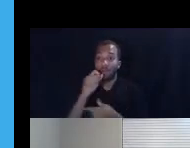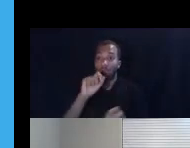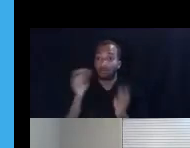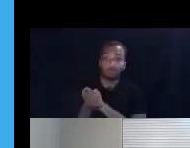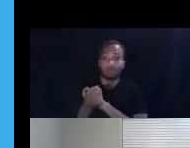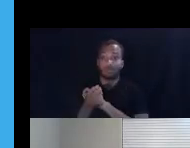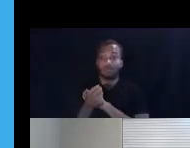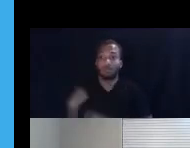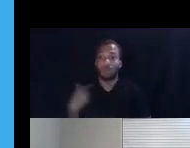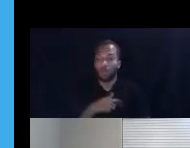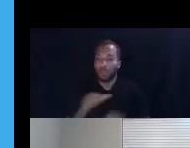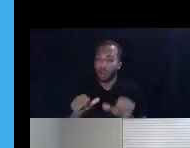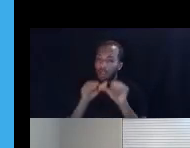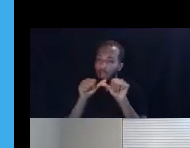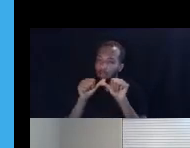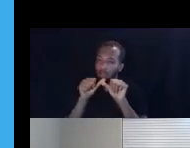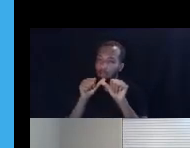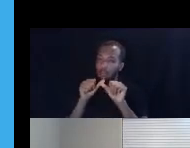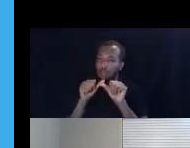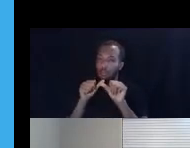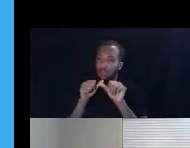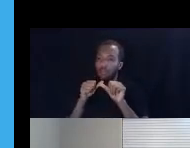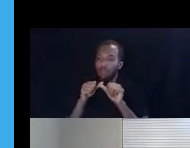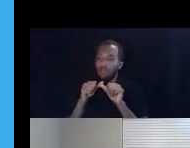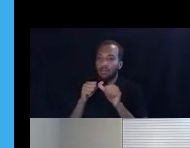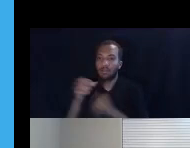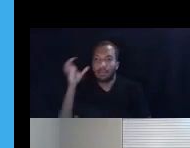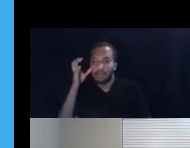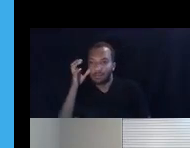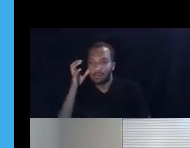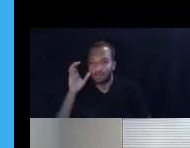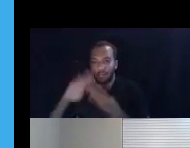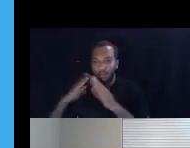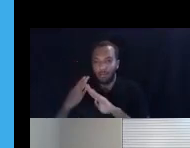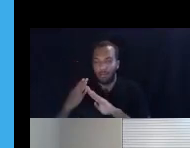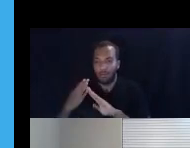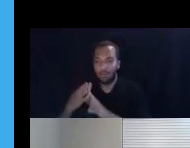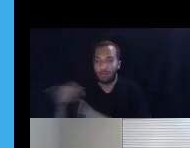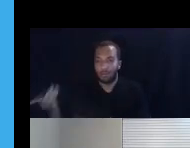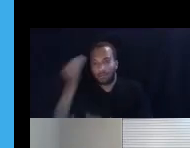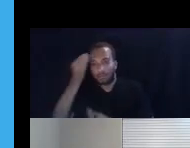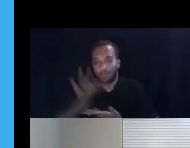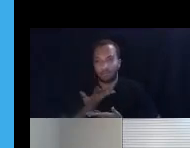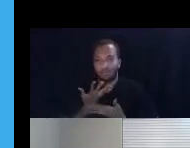we're constantly bringing community along with us to tell us how we need to be doing this work,